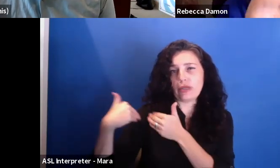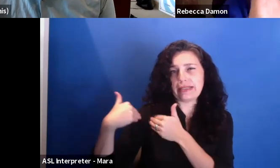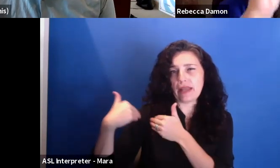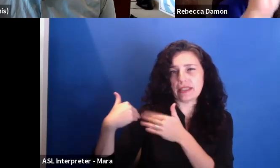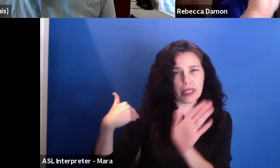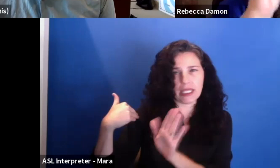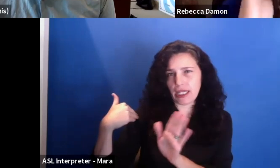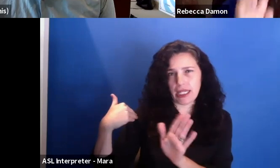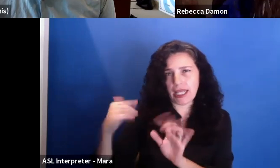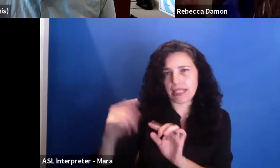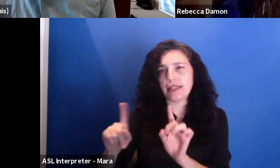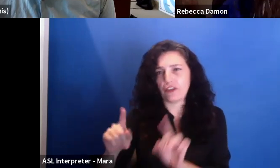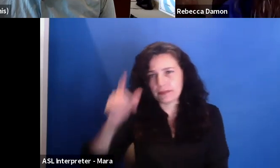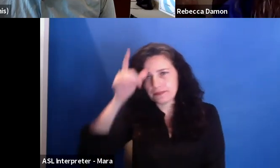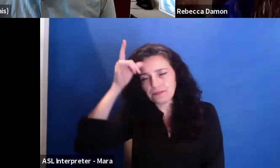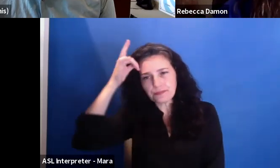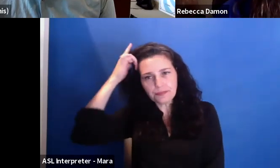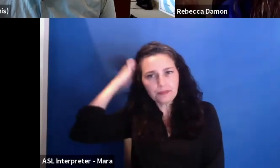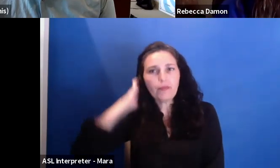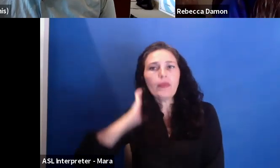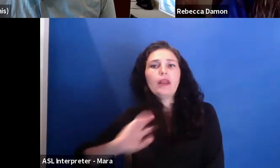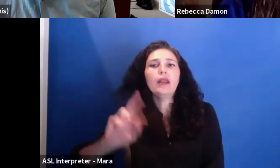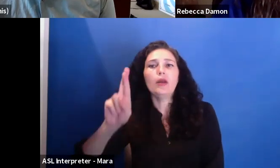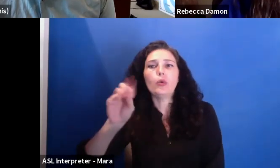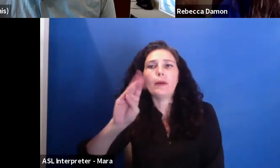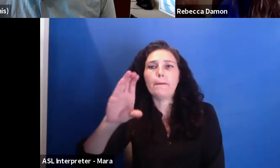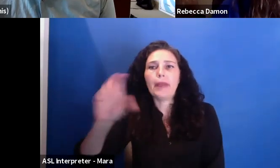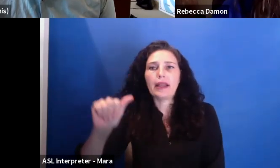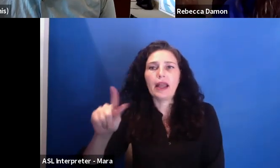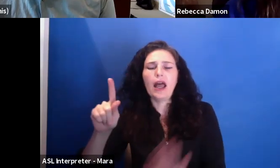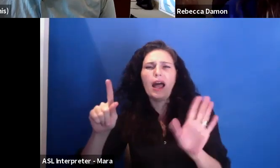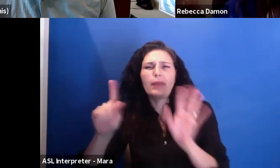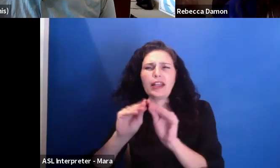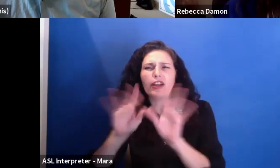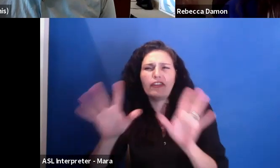Duncan, there was a clarification about that Schedule B minimum for 3,500 is that for seven days?